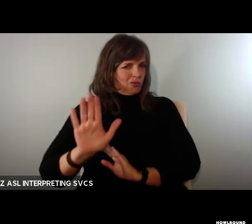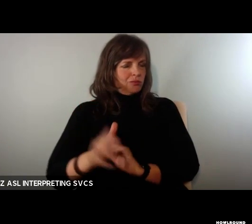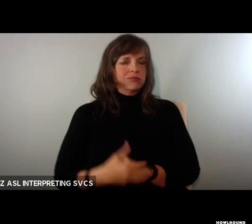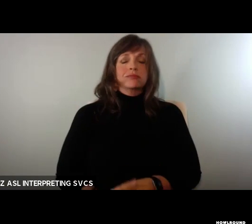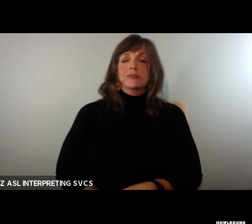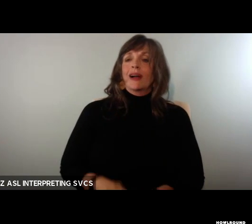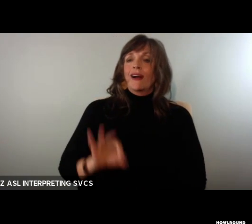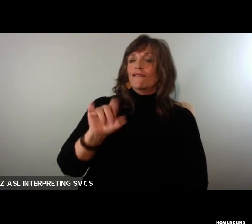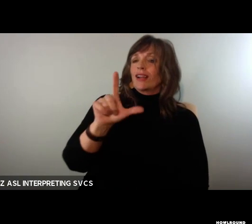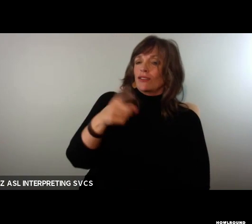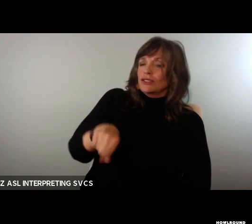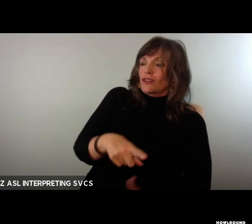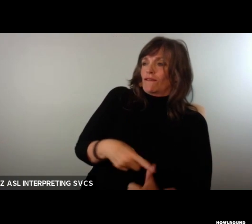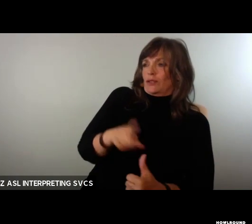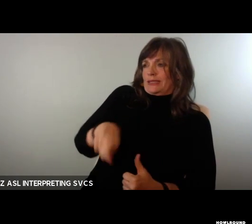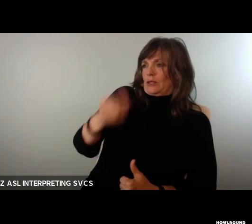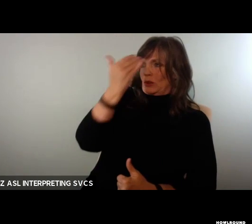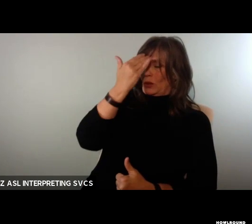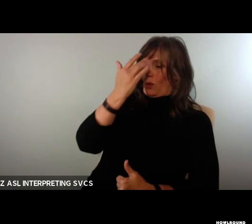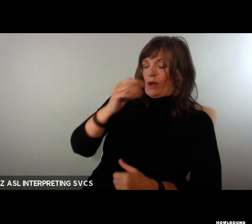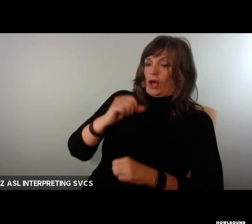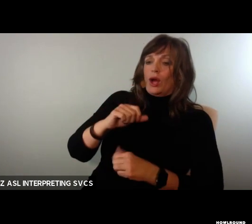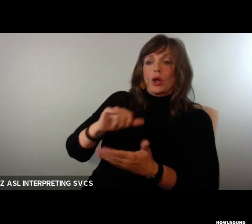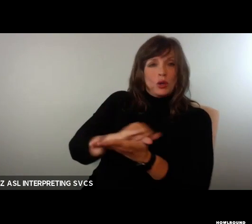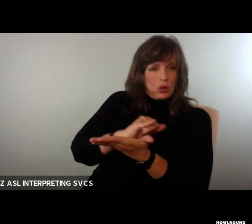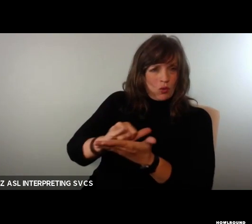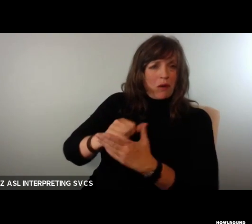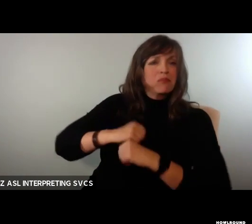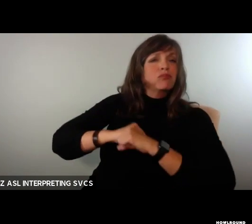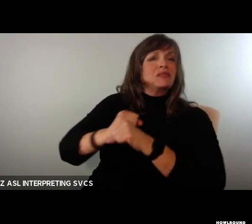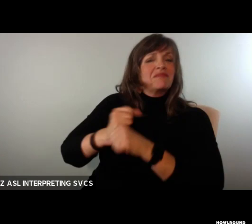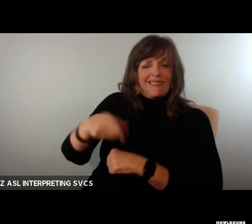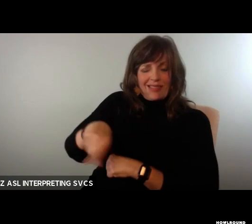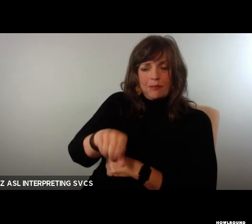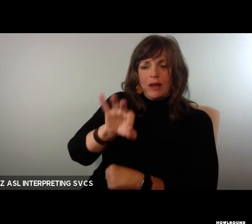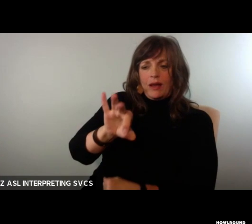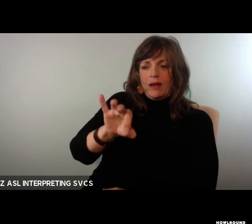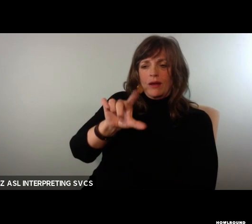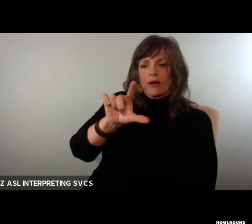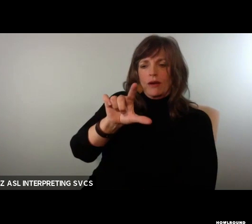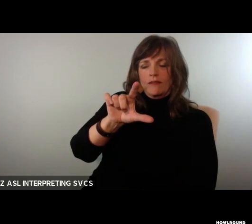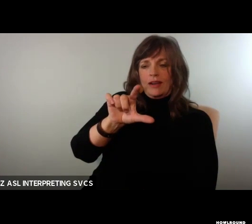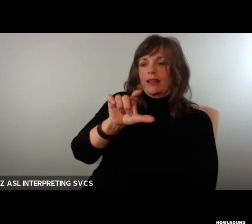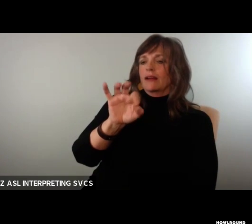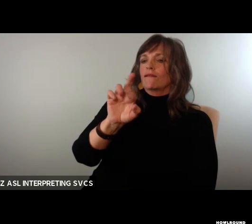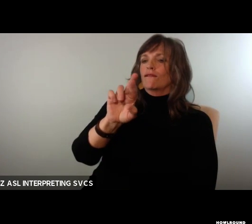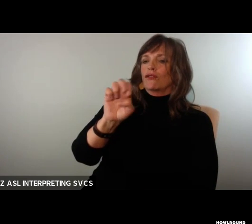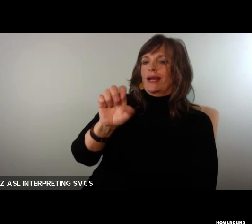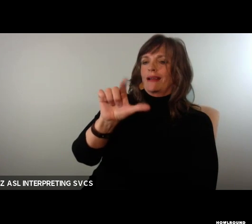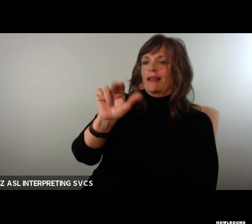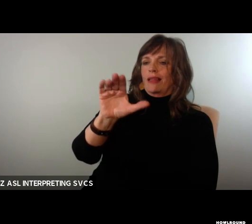is that they are protected in New York by the Freelance Isn't Free Act. And I do believe that we can tweet out